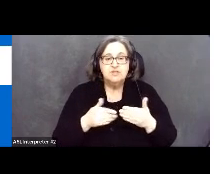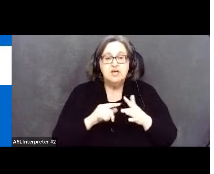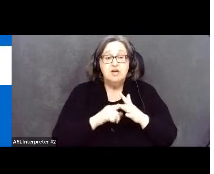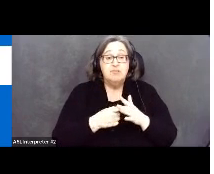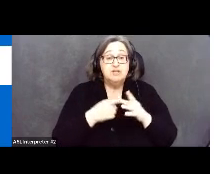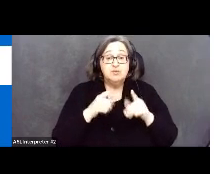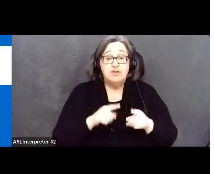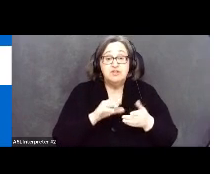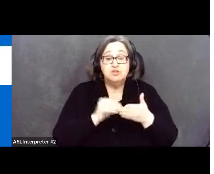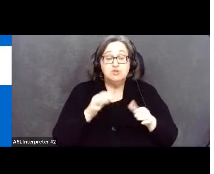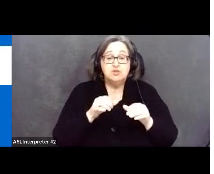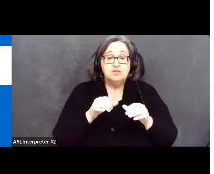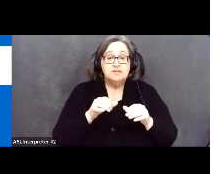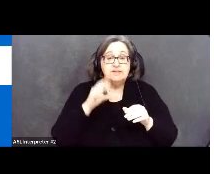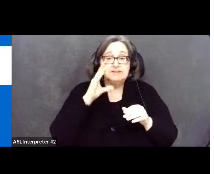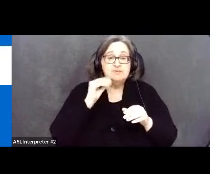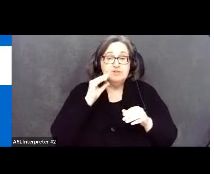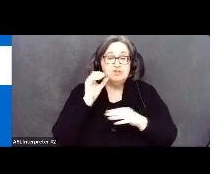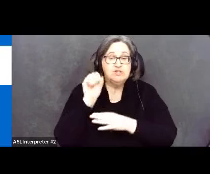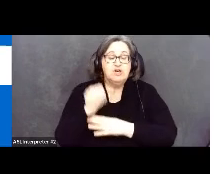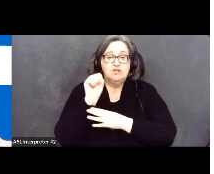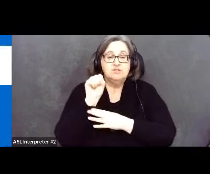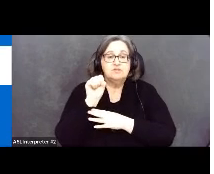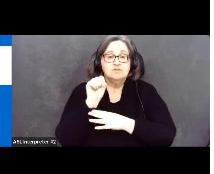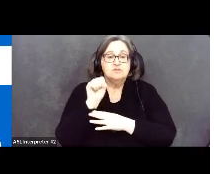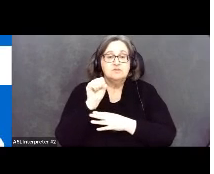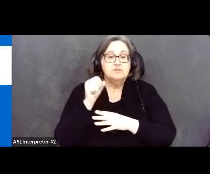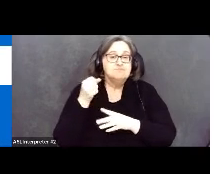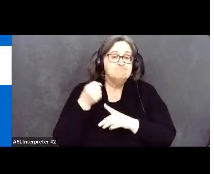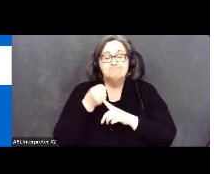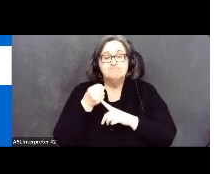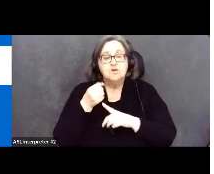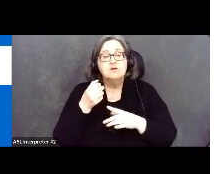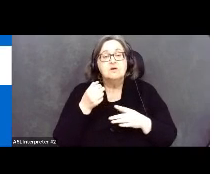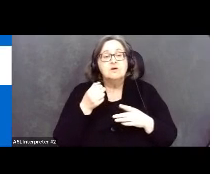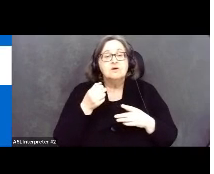student sustains a concussion. The parents, the school team, the concussion team,